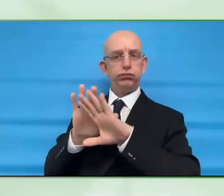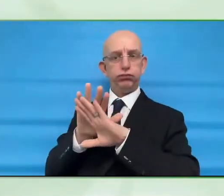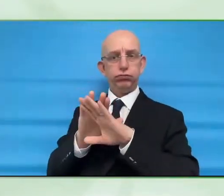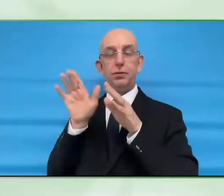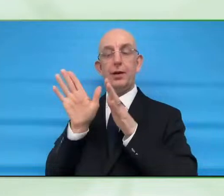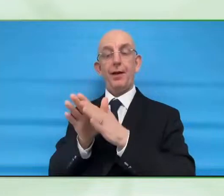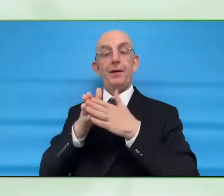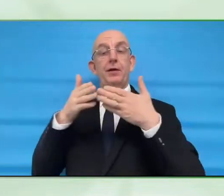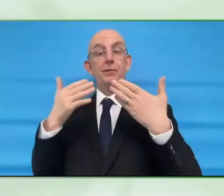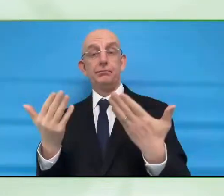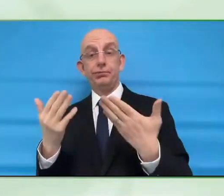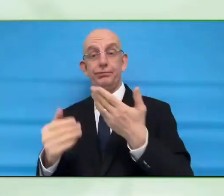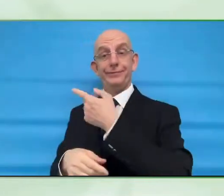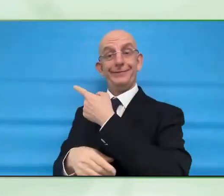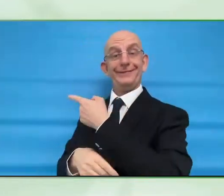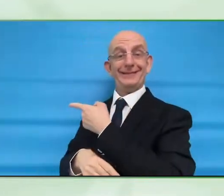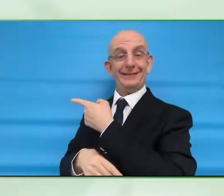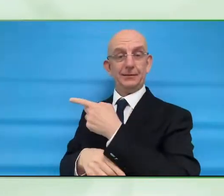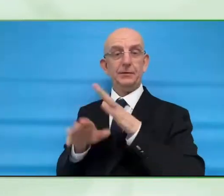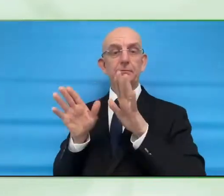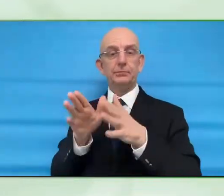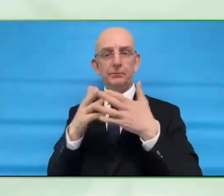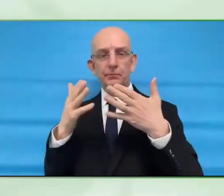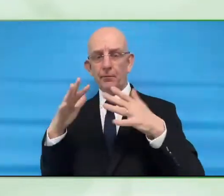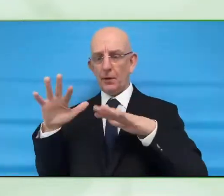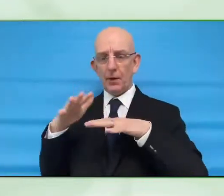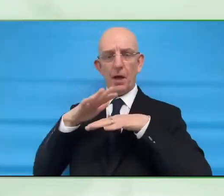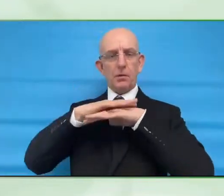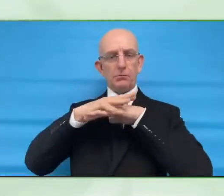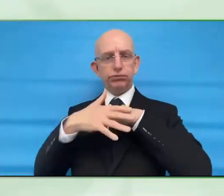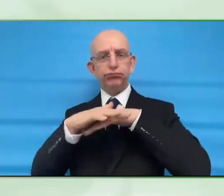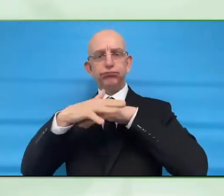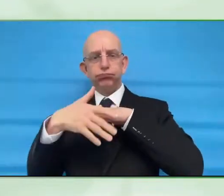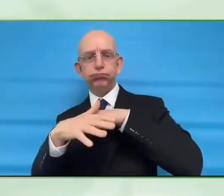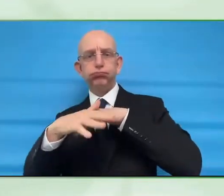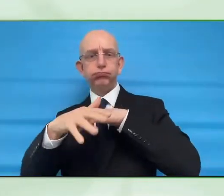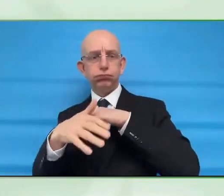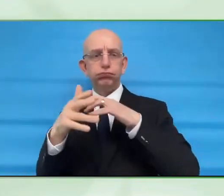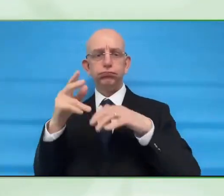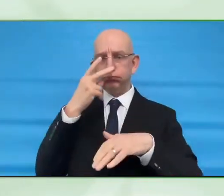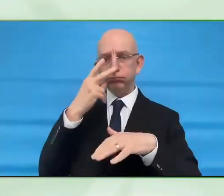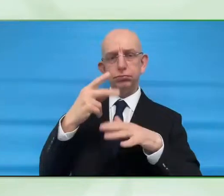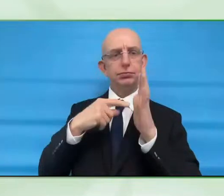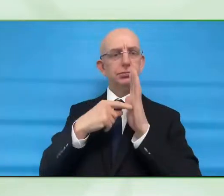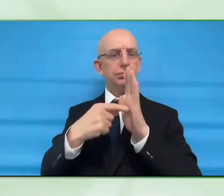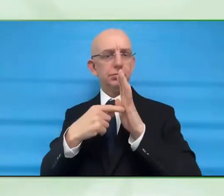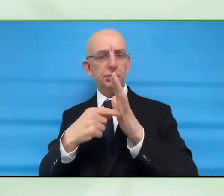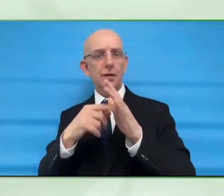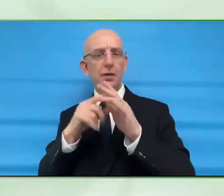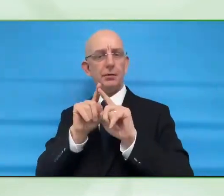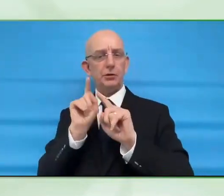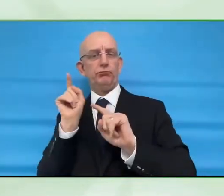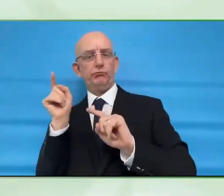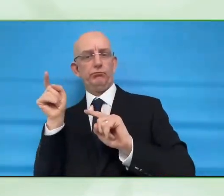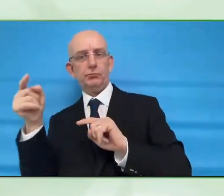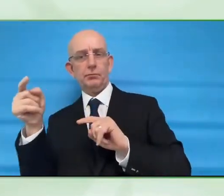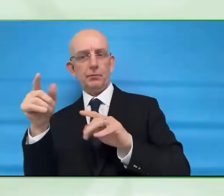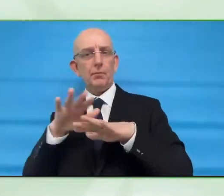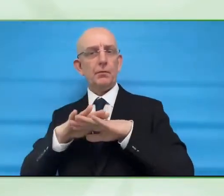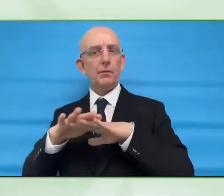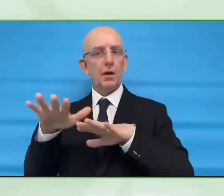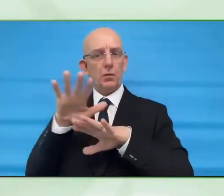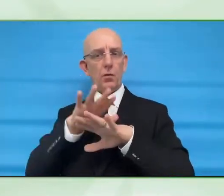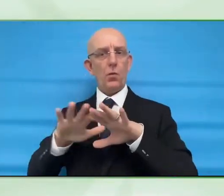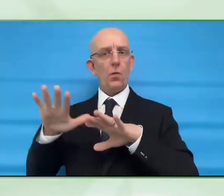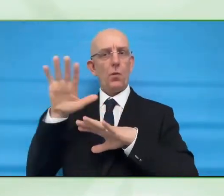This is the Far Side of the moon on the bottom it has craters and reach will be identical